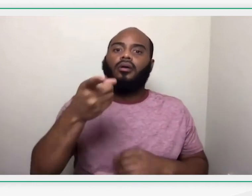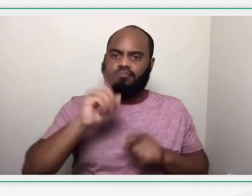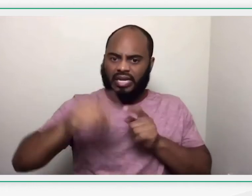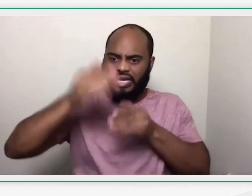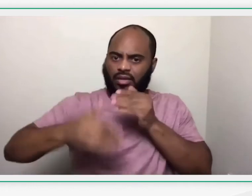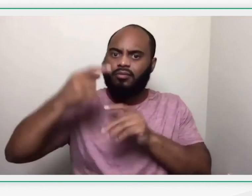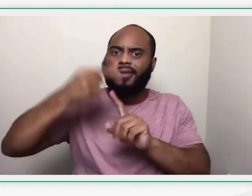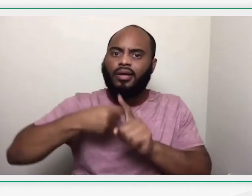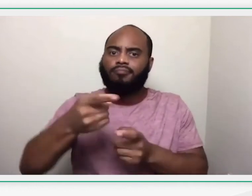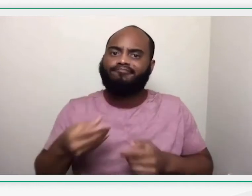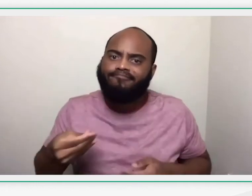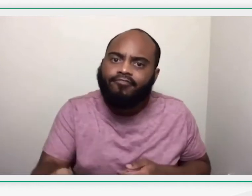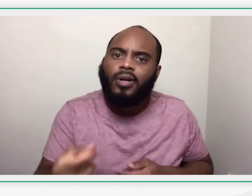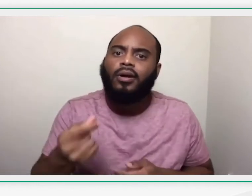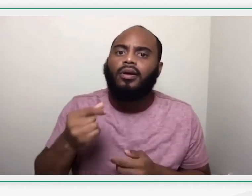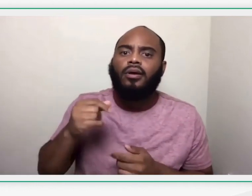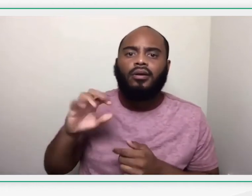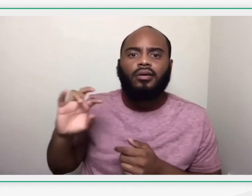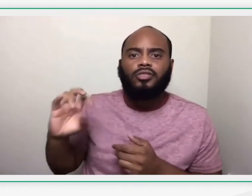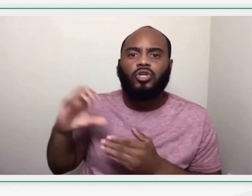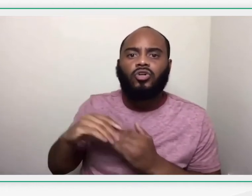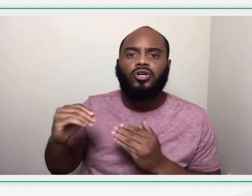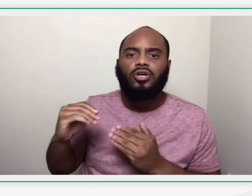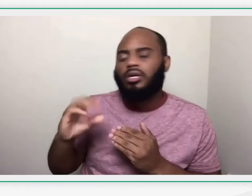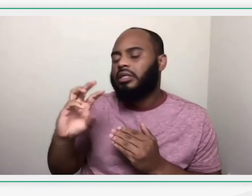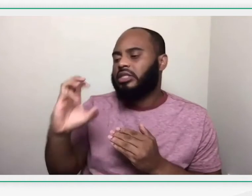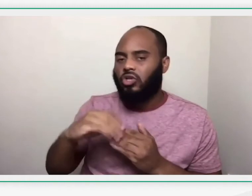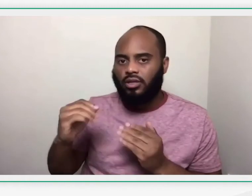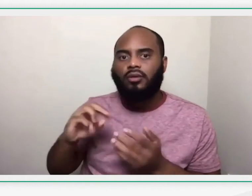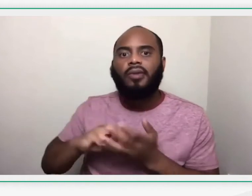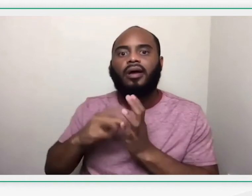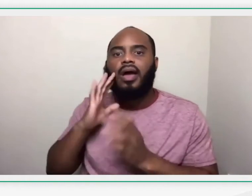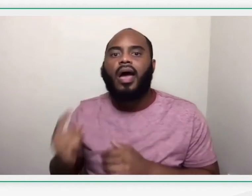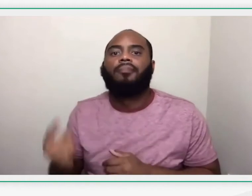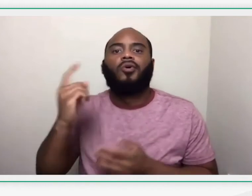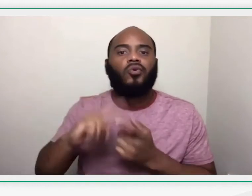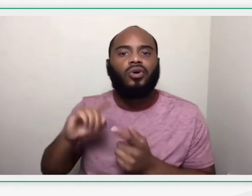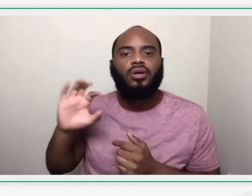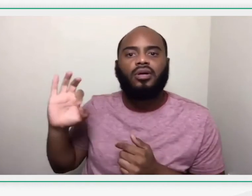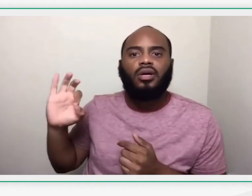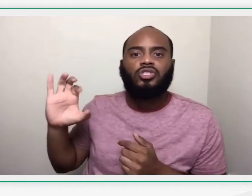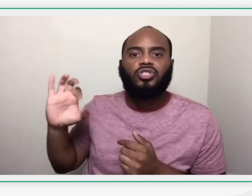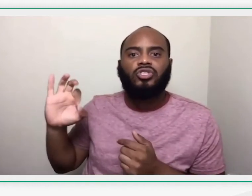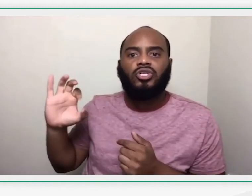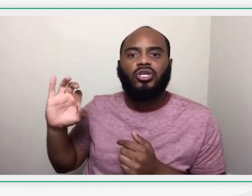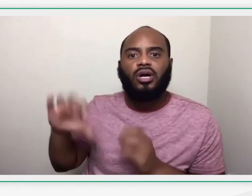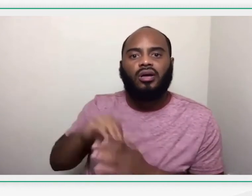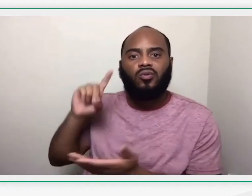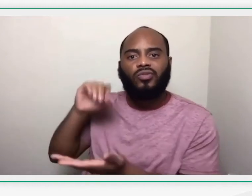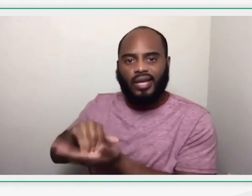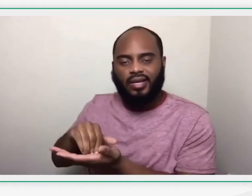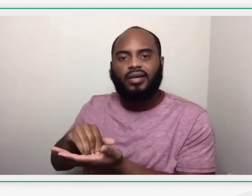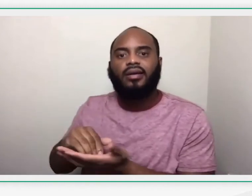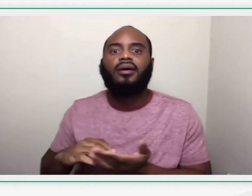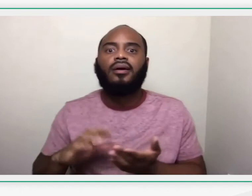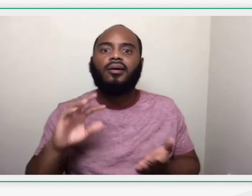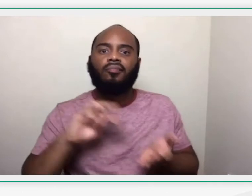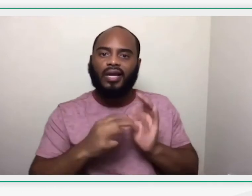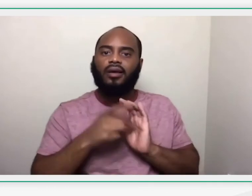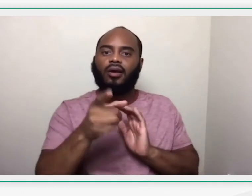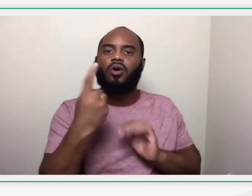Let's see, another example: You have $1,000 credit. You spend $700 but pay back $600, so now you have $900 available,